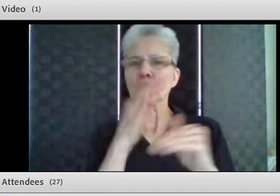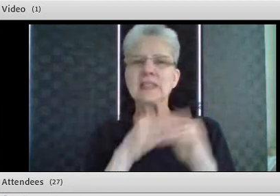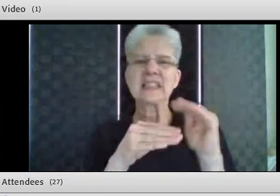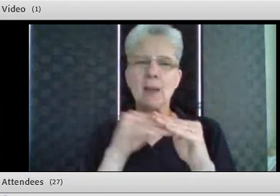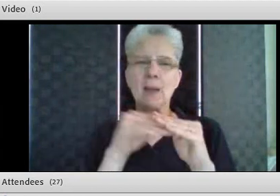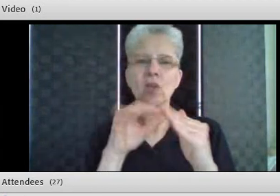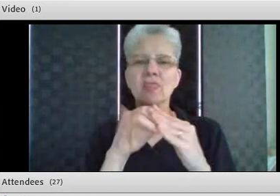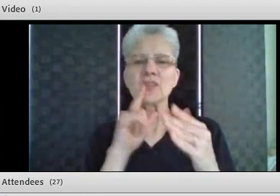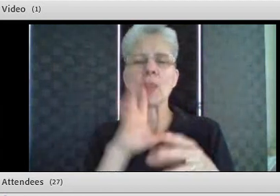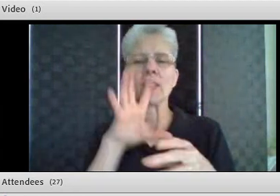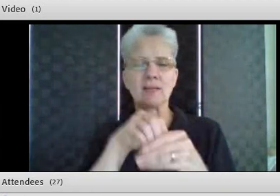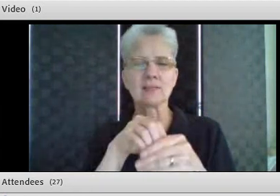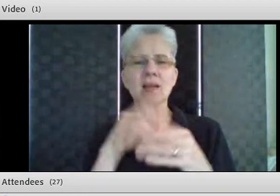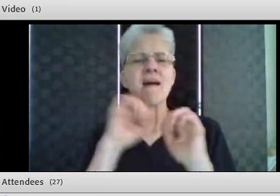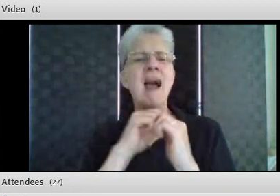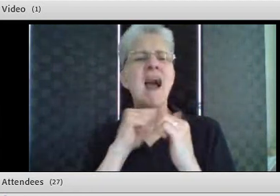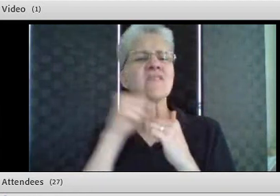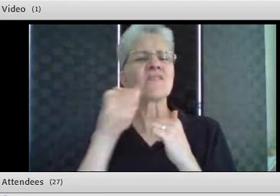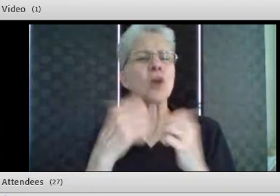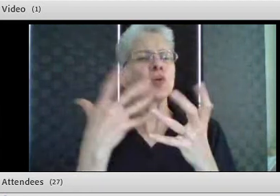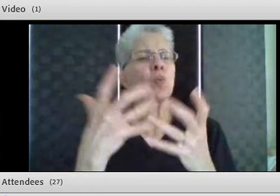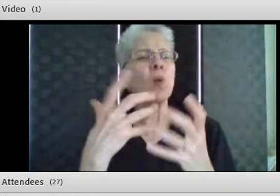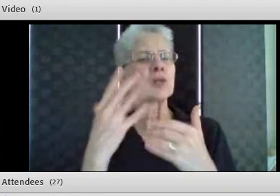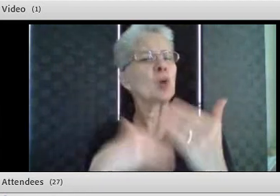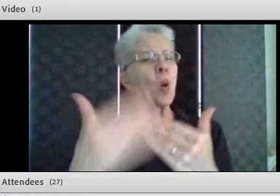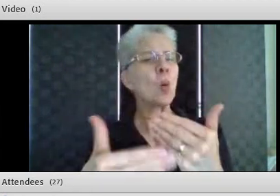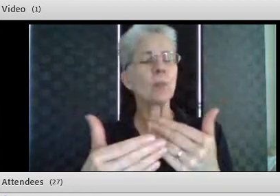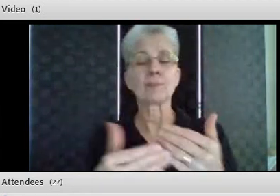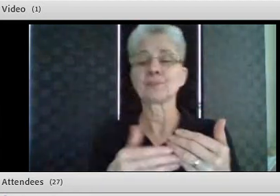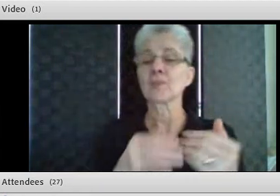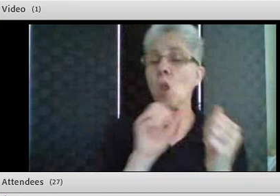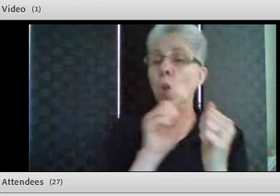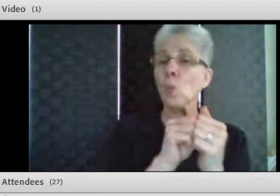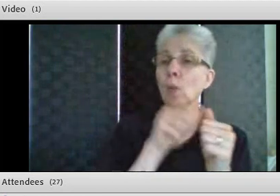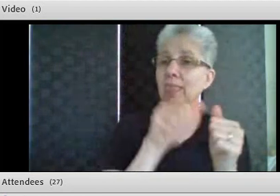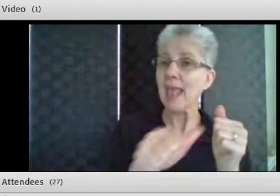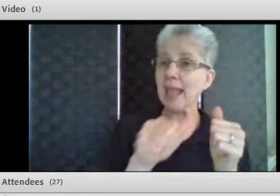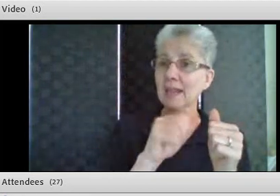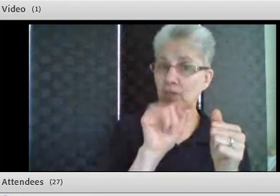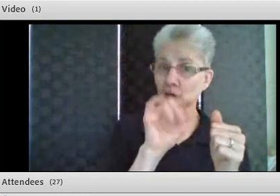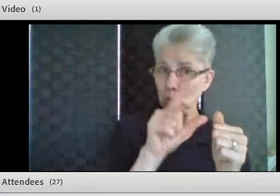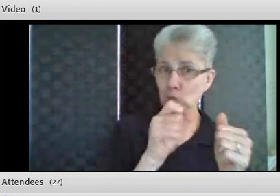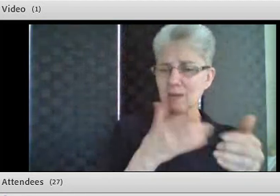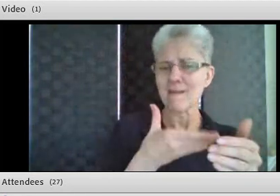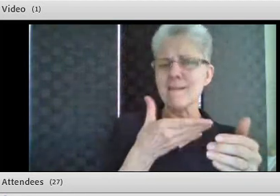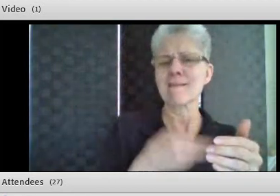so that's where you knowing as a teacher your level of comfort and expertise, that's where it really comes into it